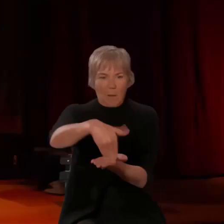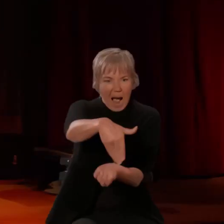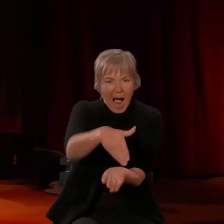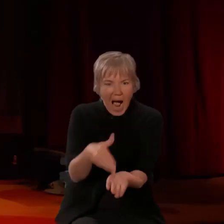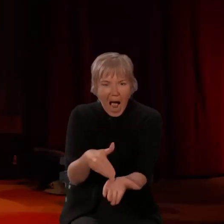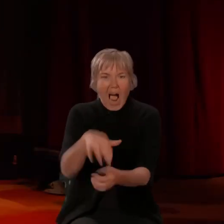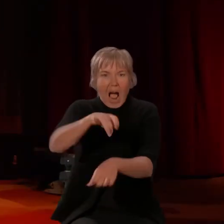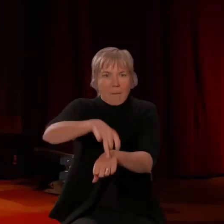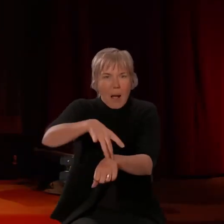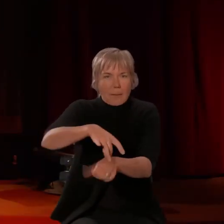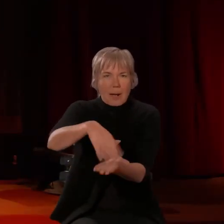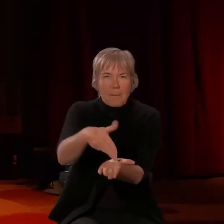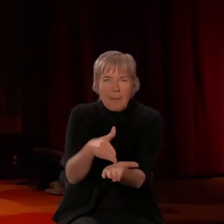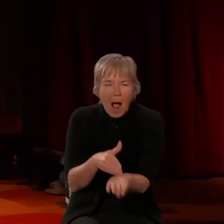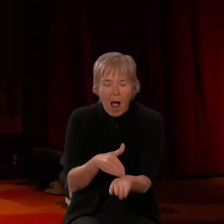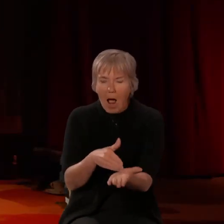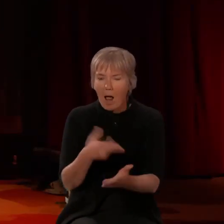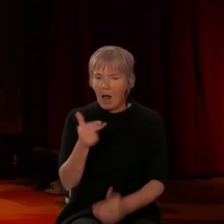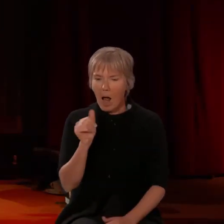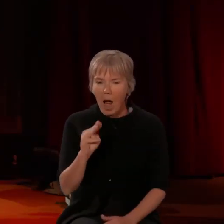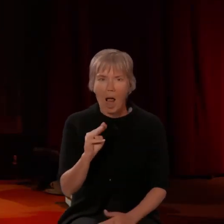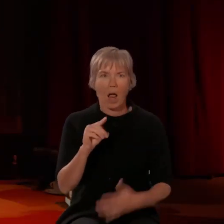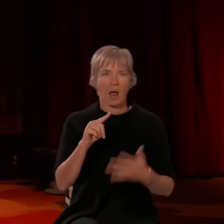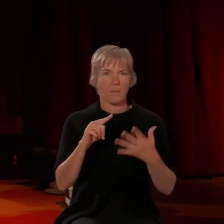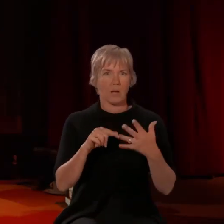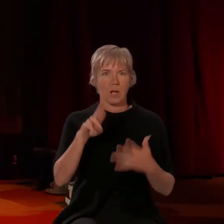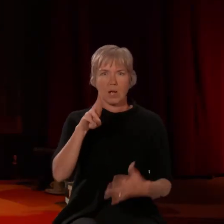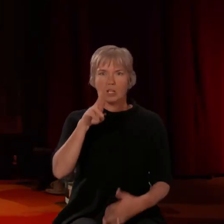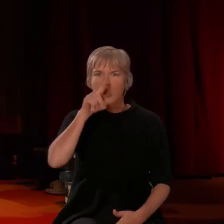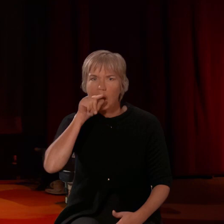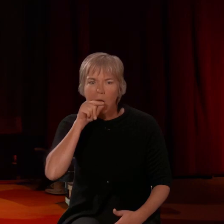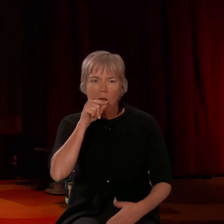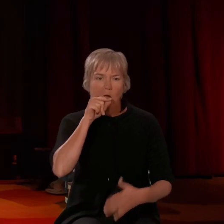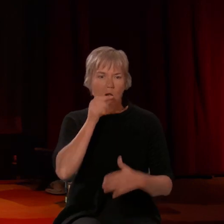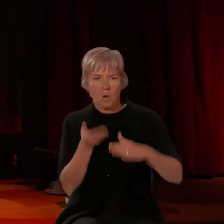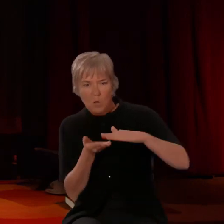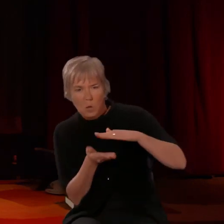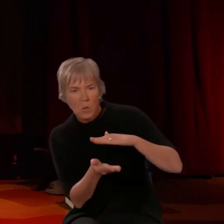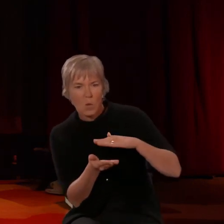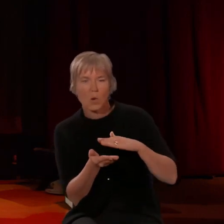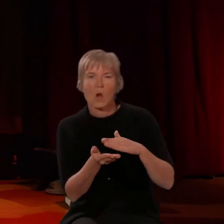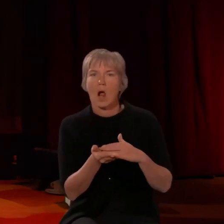hams and smoked beef, broiled shad and roasted chickens, bowls of milk and cream,